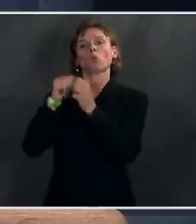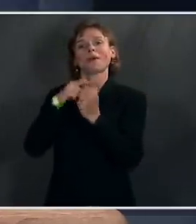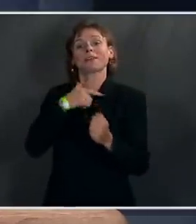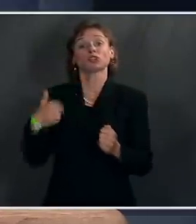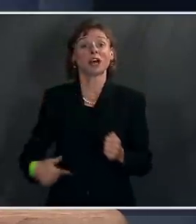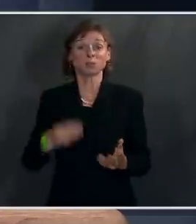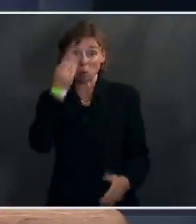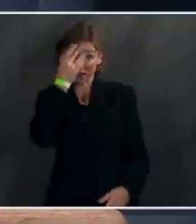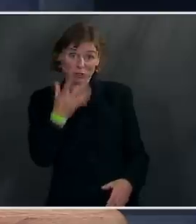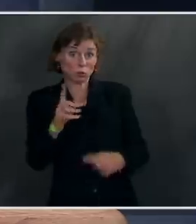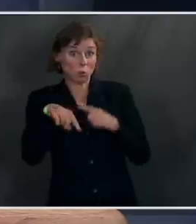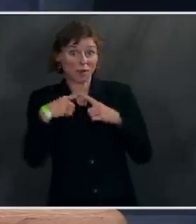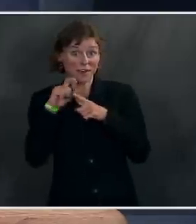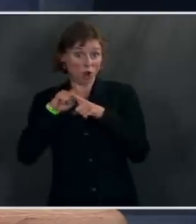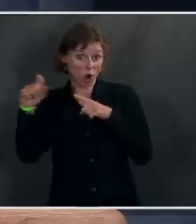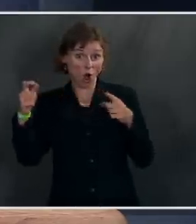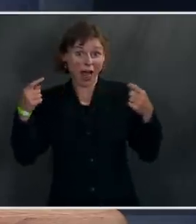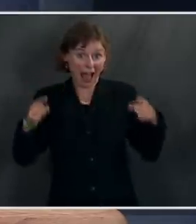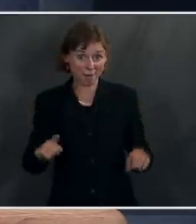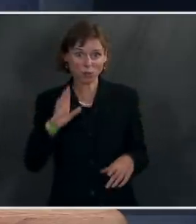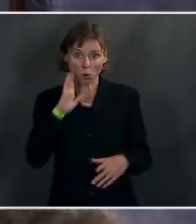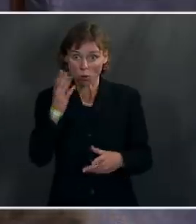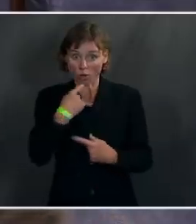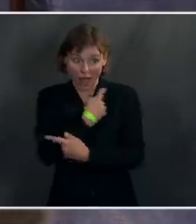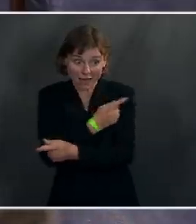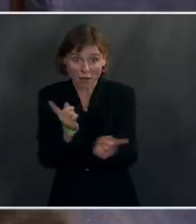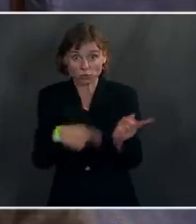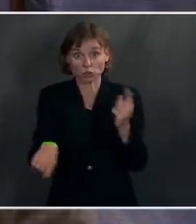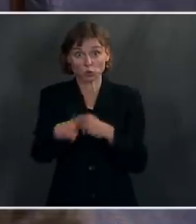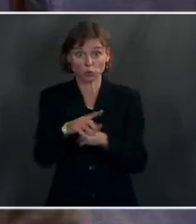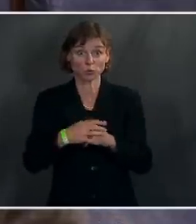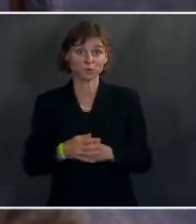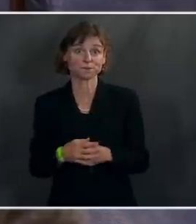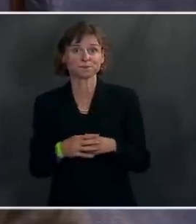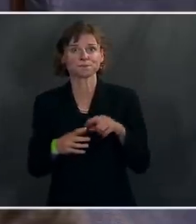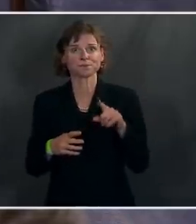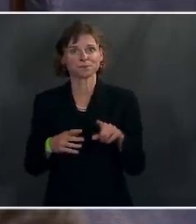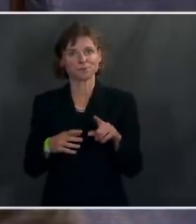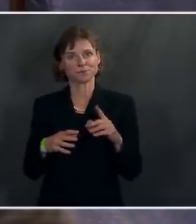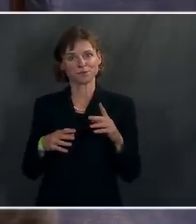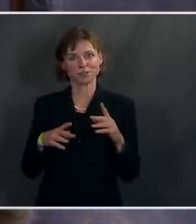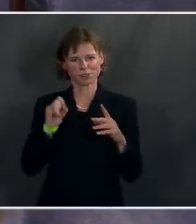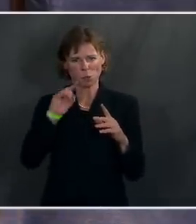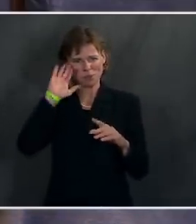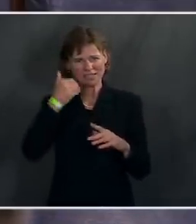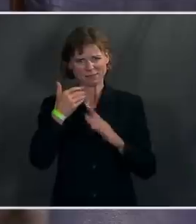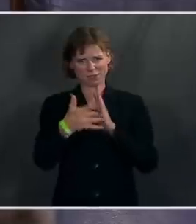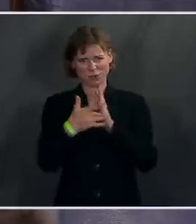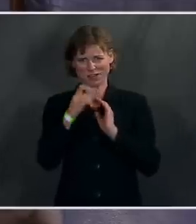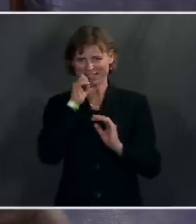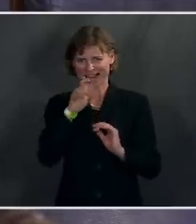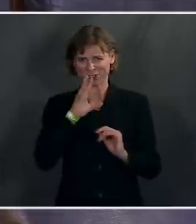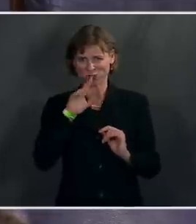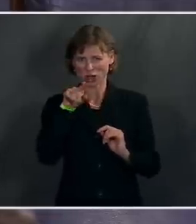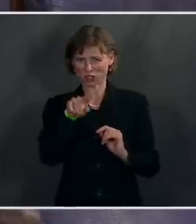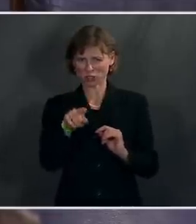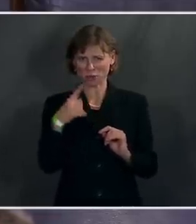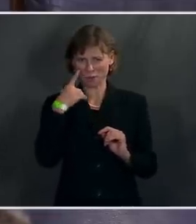and certainly have a readout for all of you as well. The Press: It sounds a lot like the strategy is not to talk to him at this time because you're talking about speaking to allies